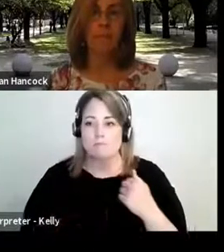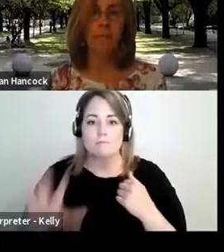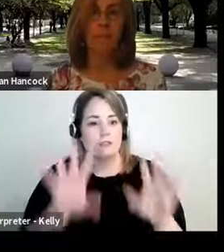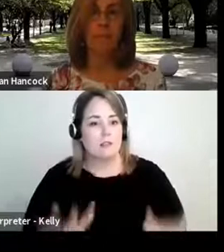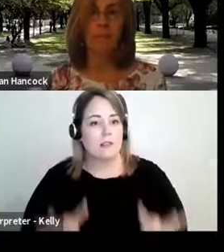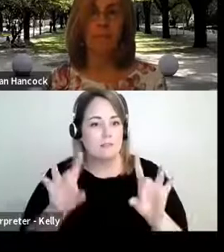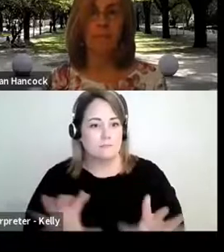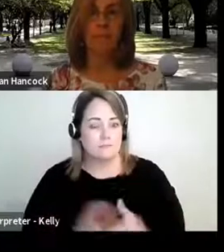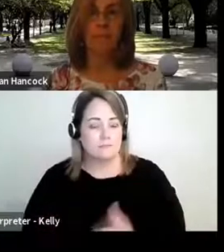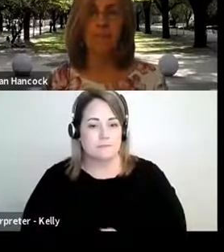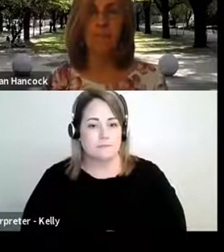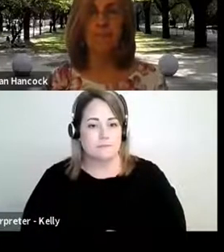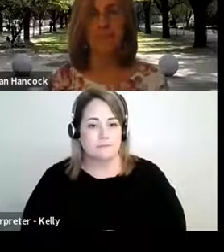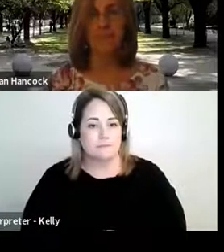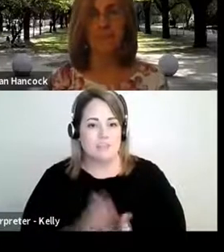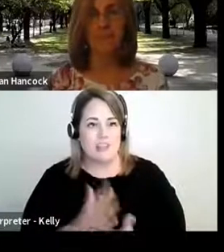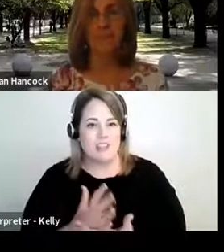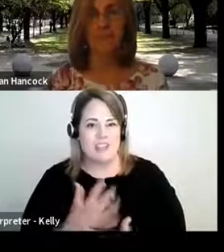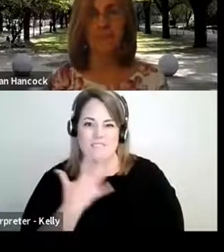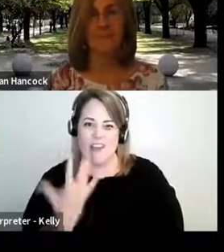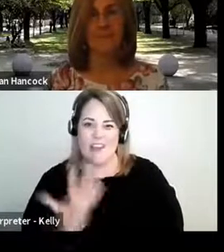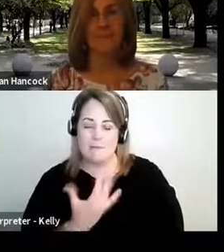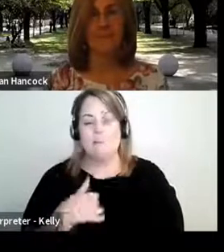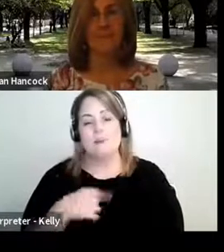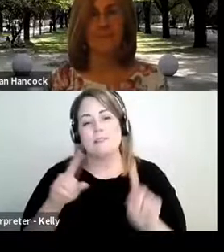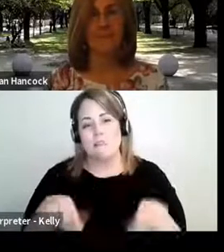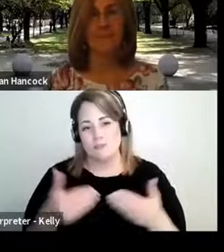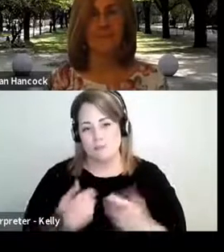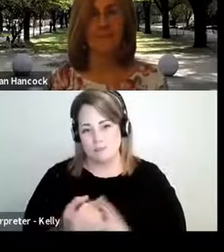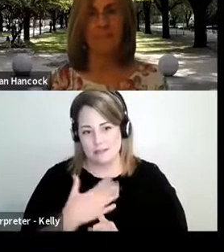five actually. I think I'll start by introducing myself. My name is Debbie Hindle, for those